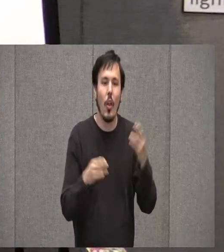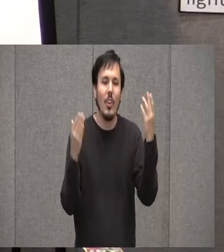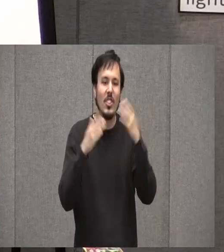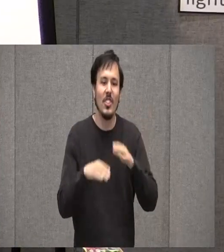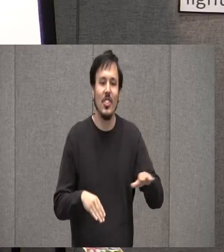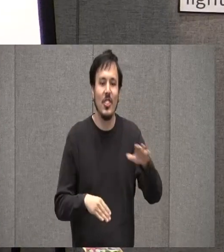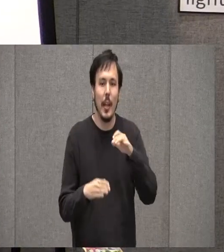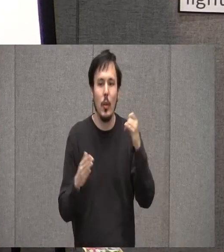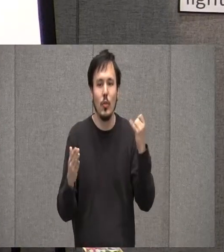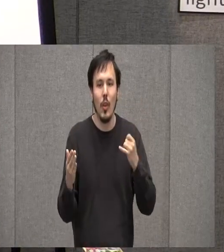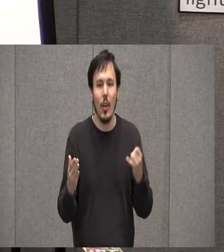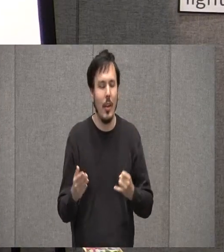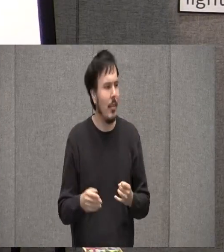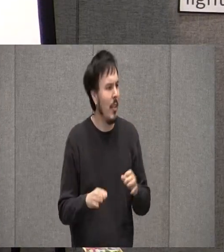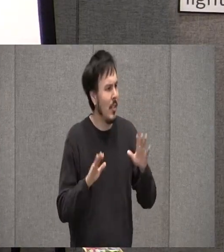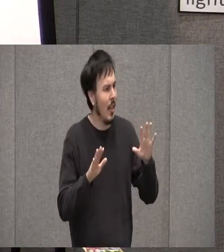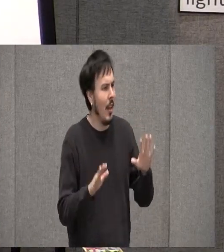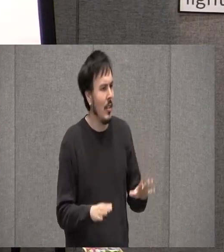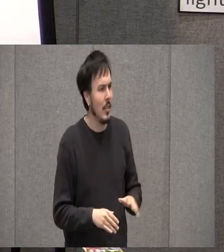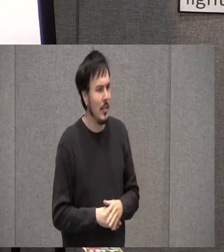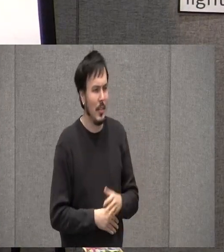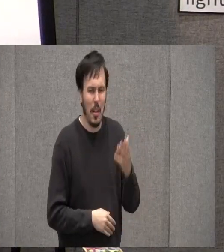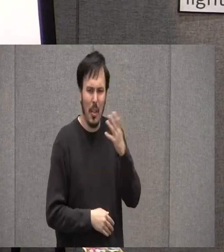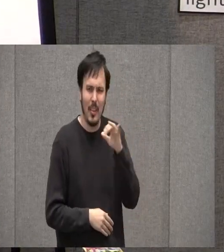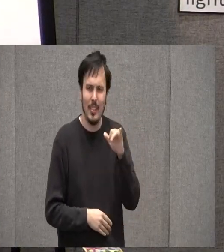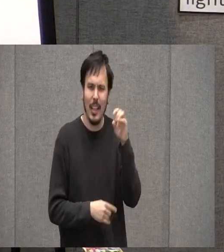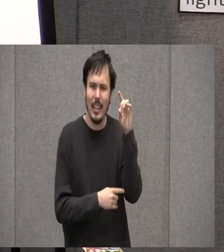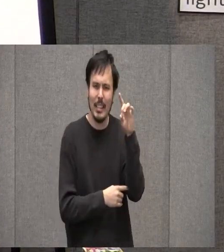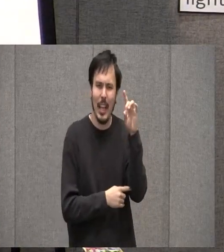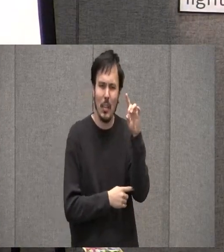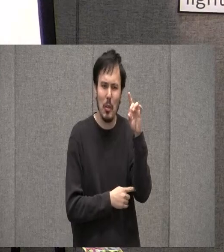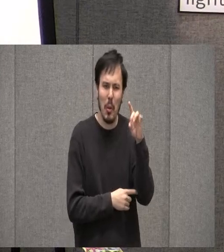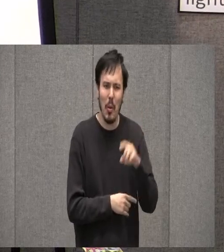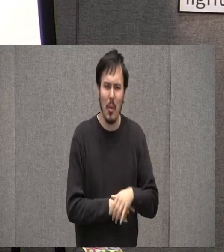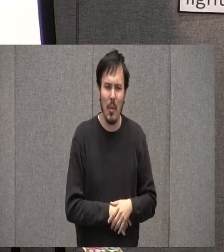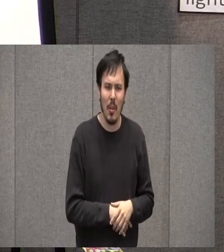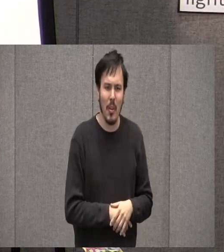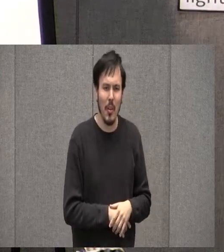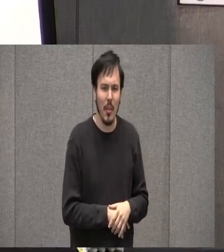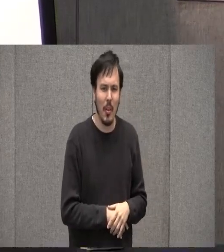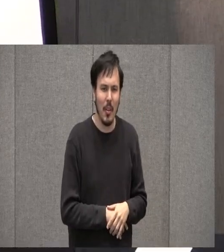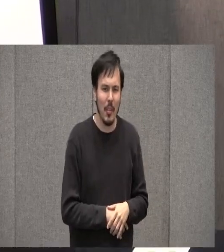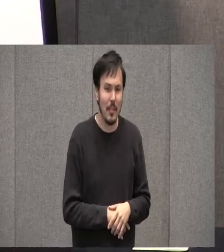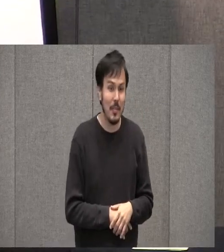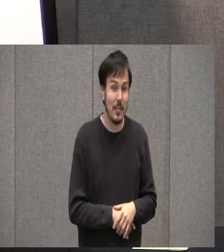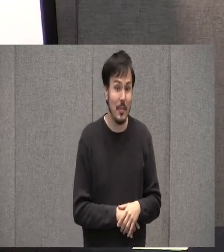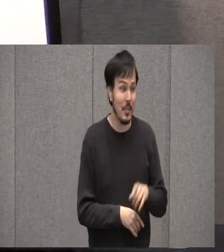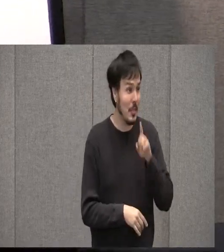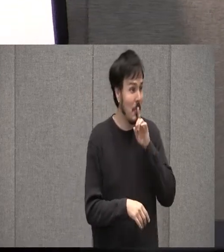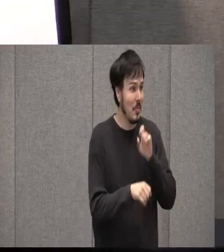[Ms Potter] That's awesome. See? - It looks like a dinosaur. It is a dinosaur. It's this dinosaur.